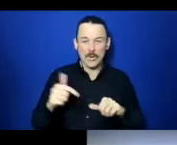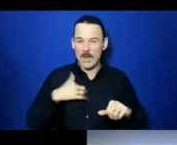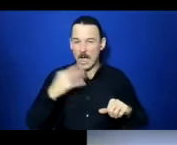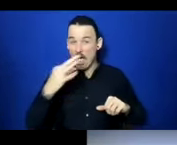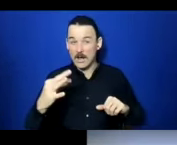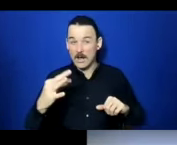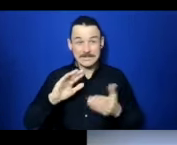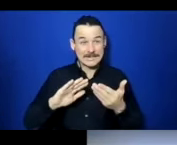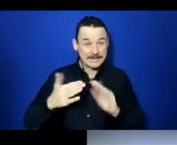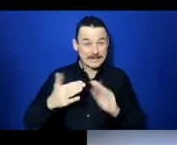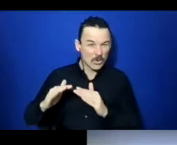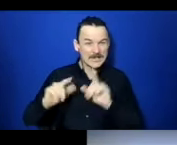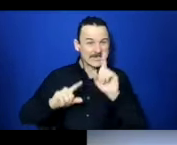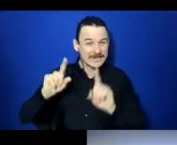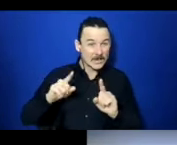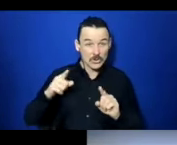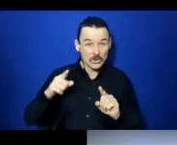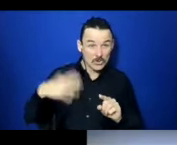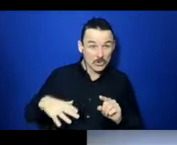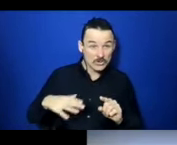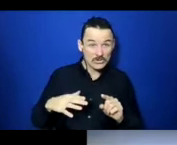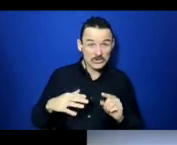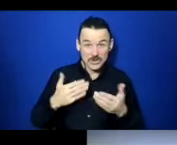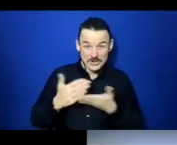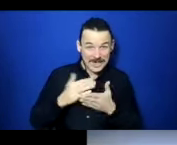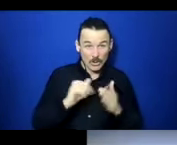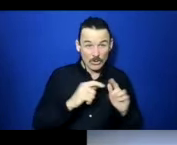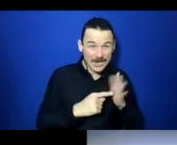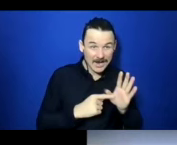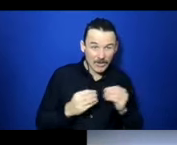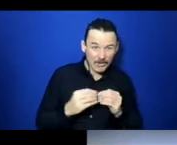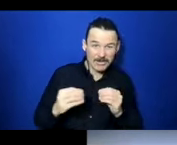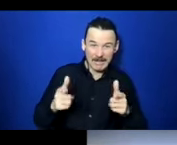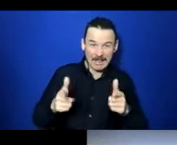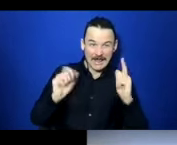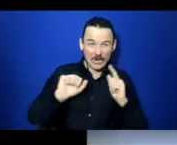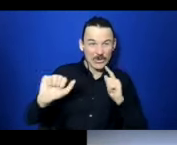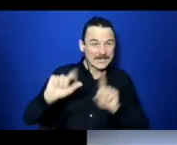data with their city leaders to sort of address challenges or discrimination in their city.